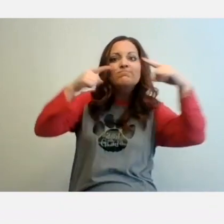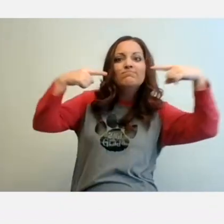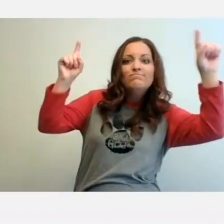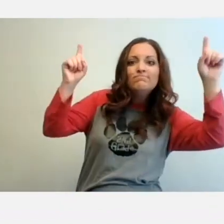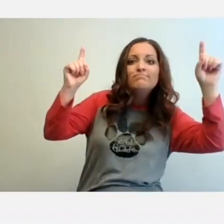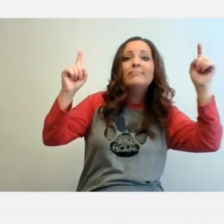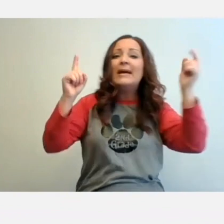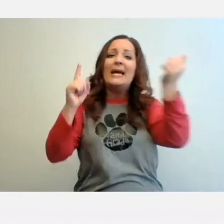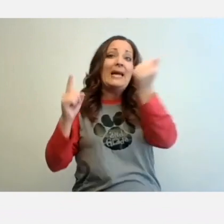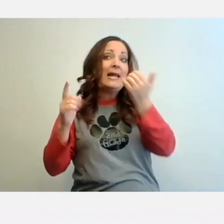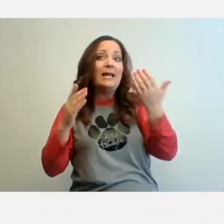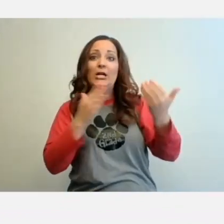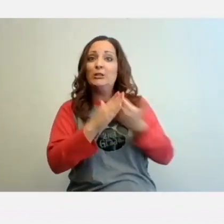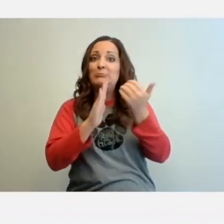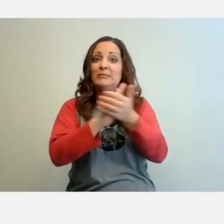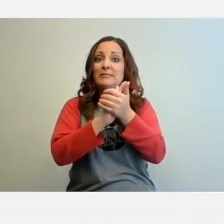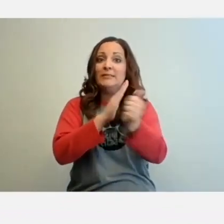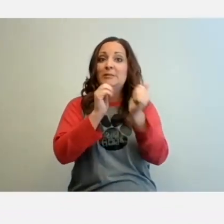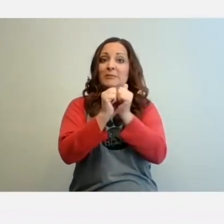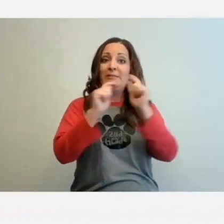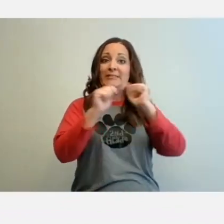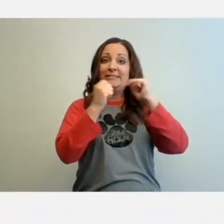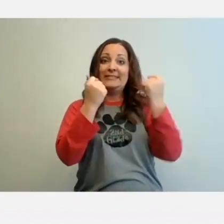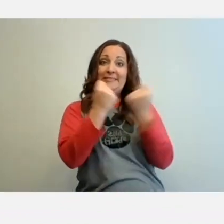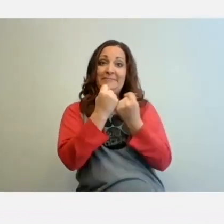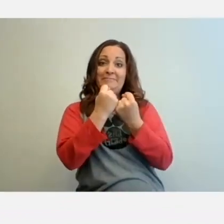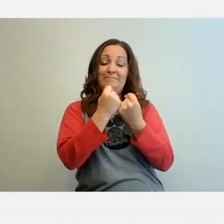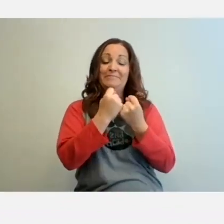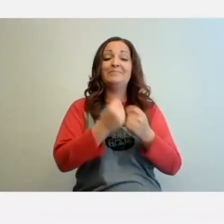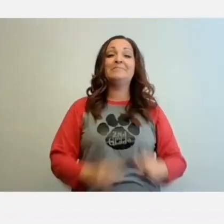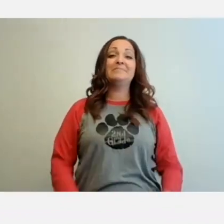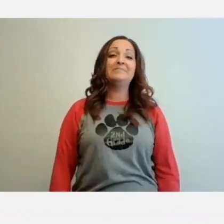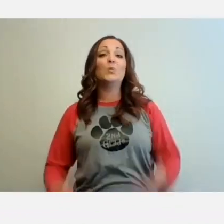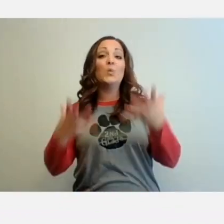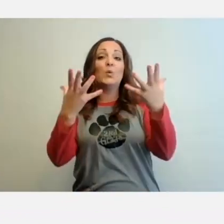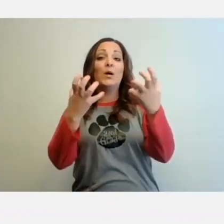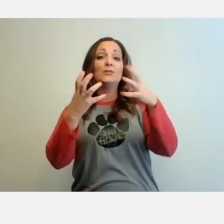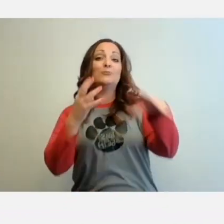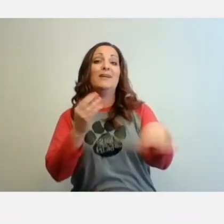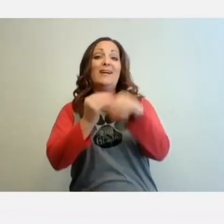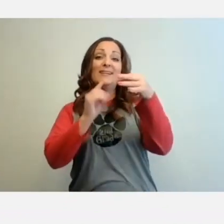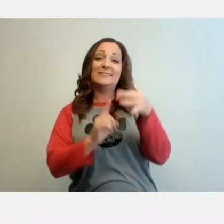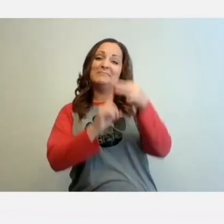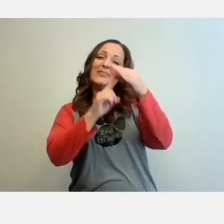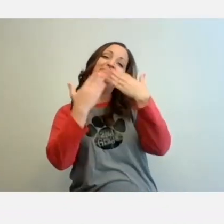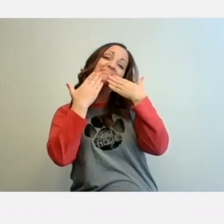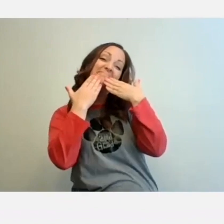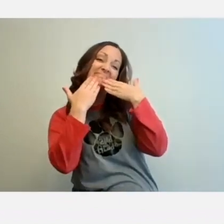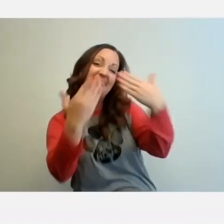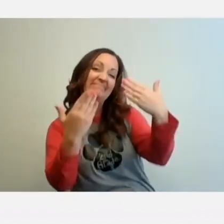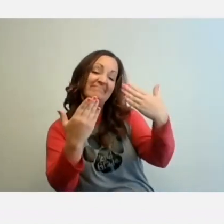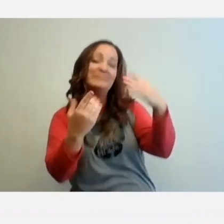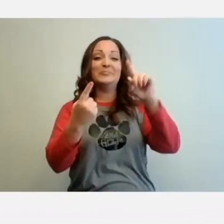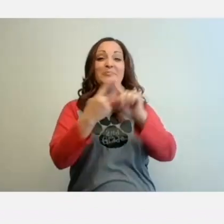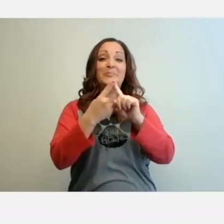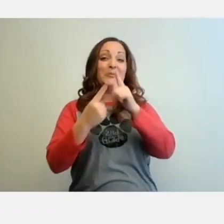We would love to find out what it is that you've learned, and to expand our own skills.